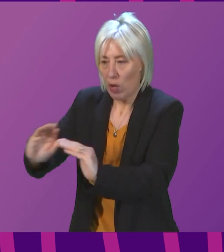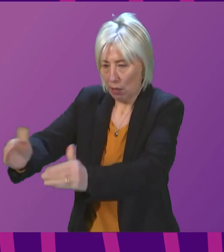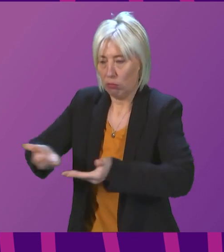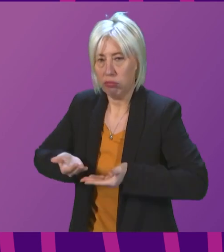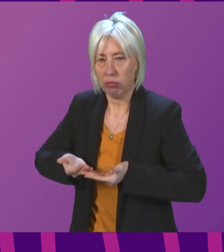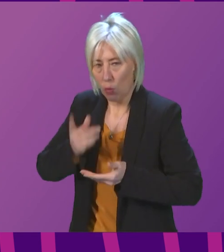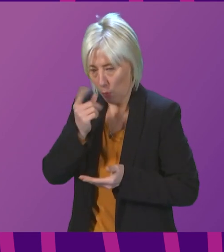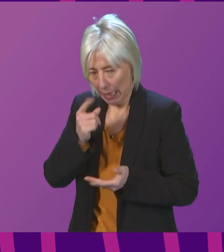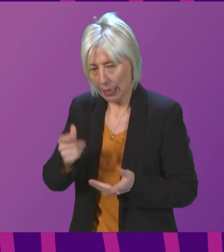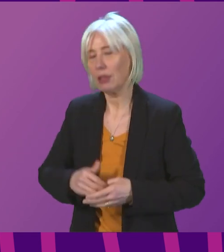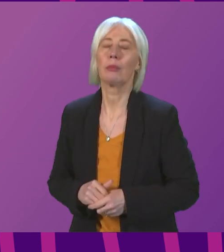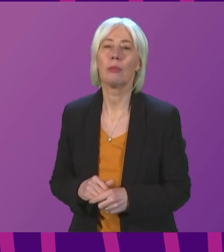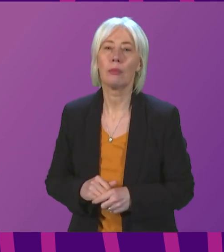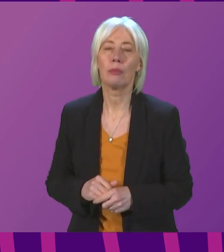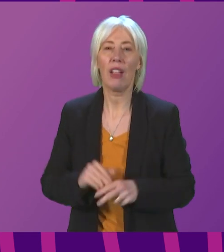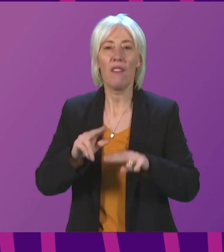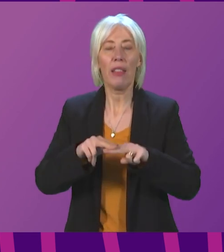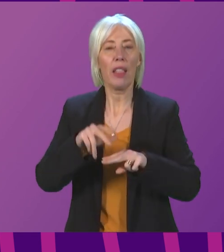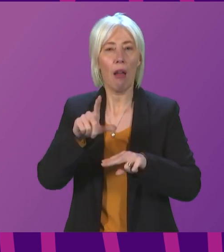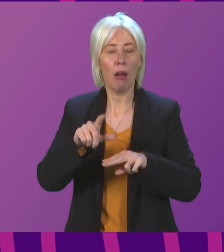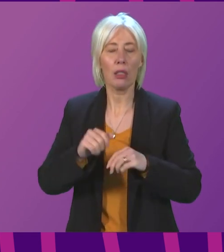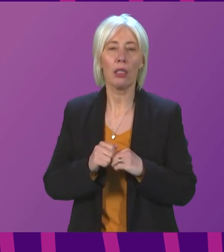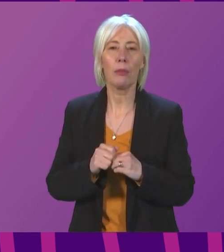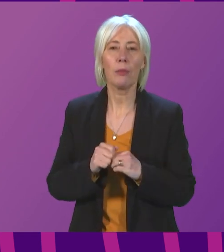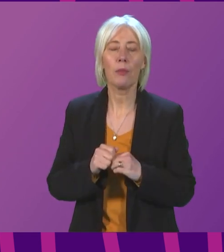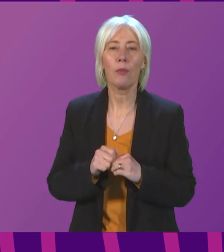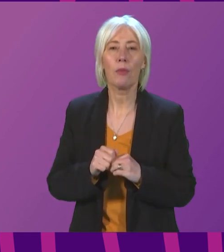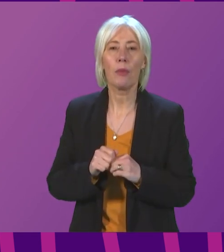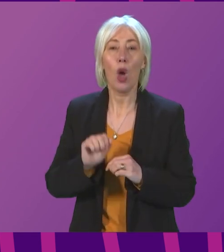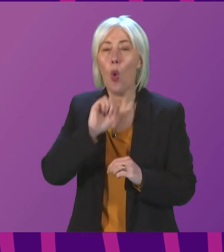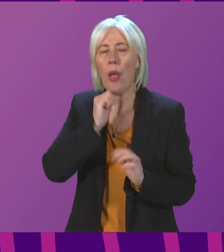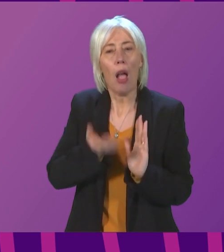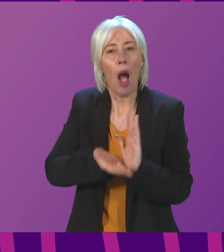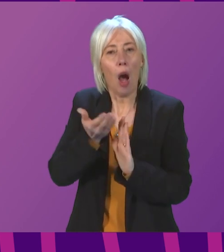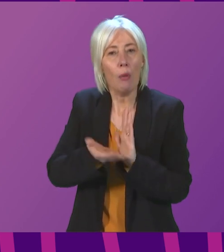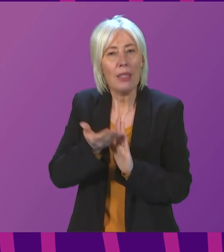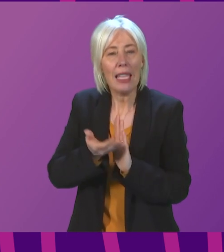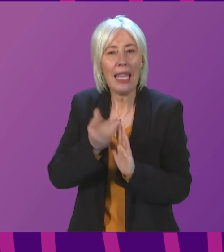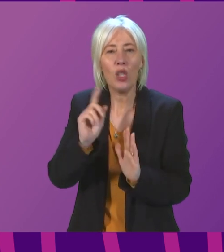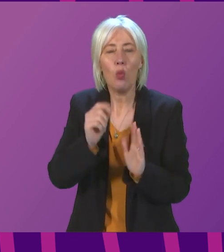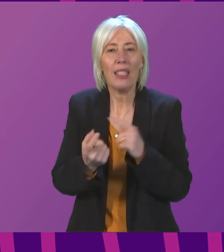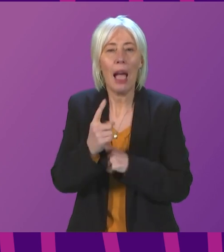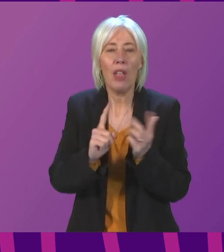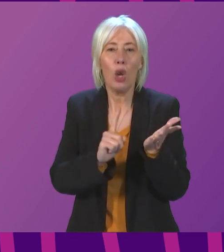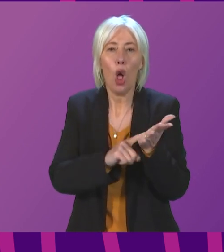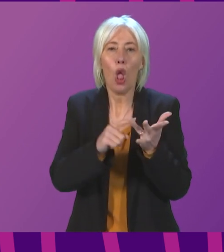To ask the First Minister whether she will provide an update on the delivery of lot 1 of the R100 programme.